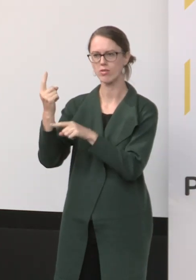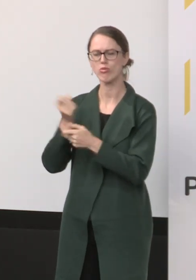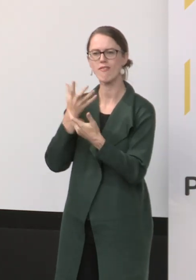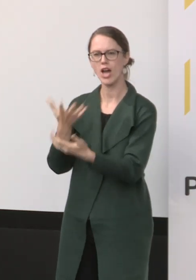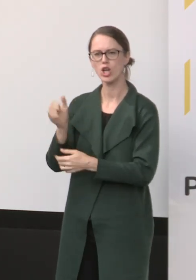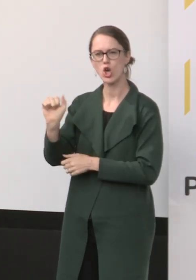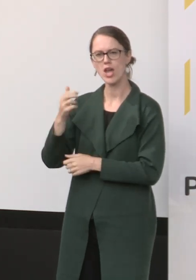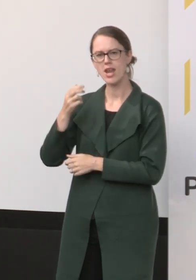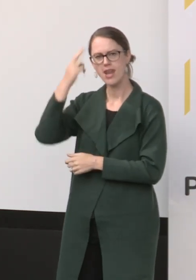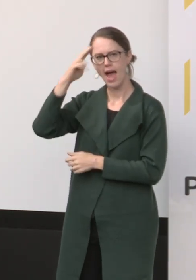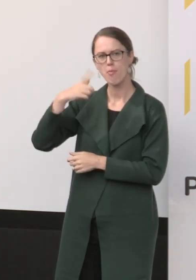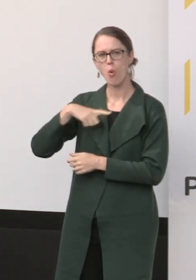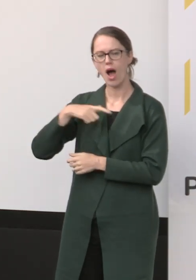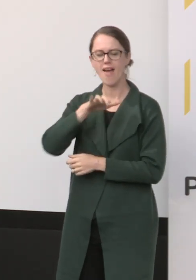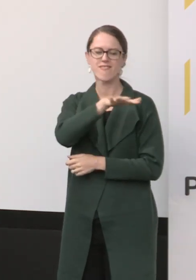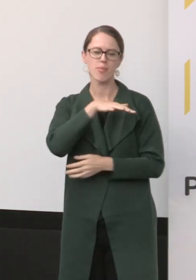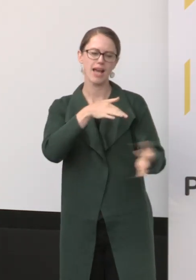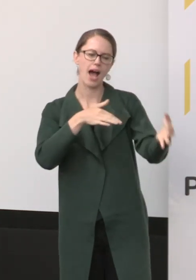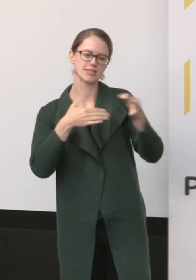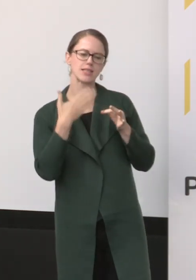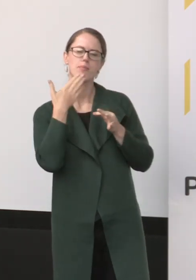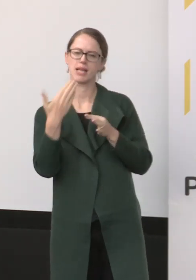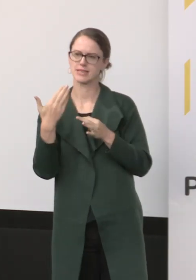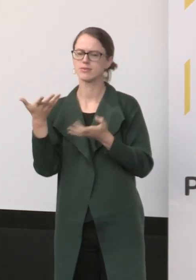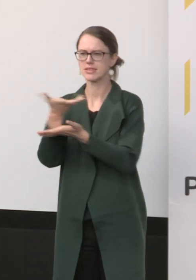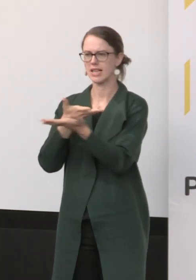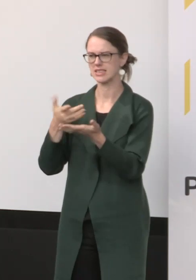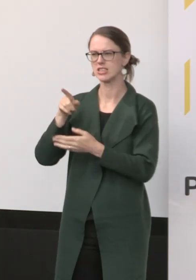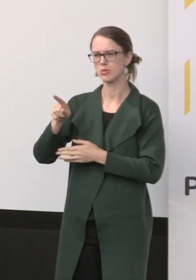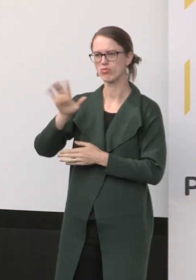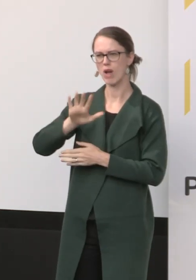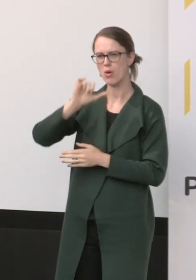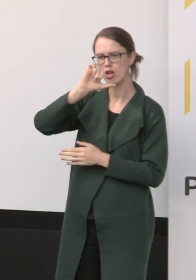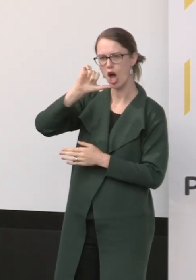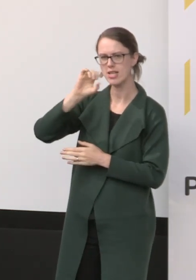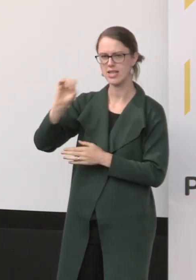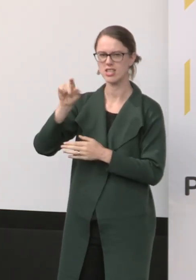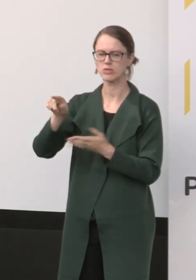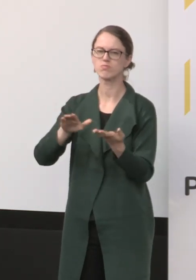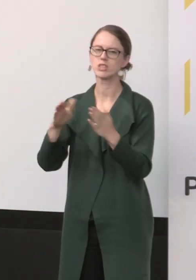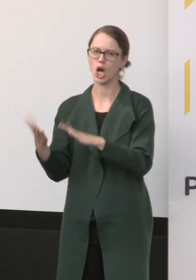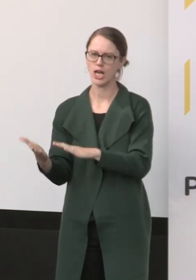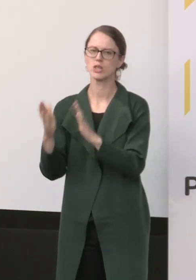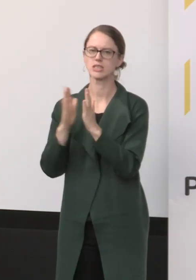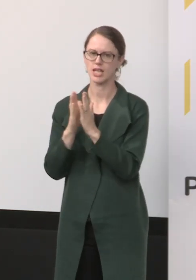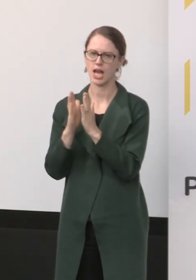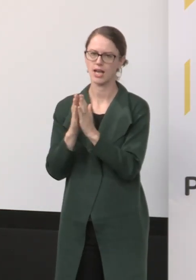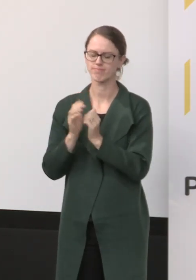Hospital and Rest Home in Tiatatou, Auckland. We're